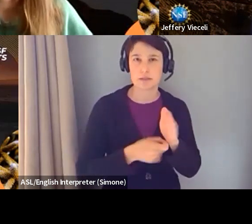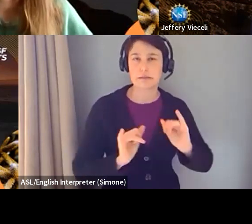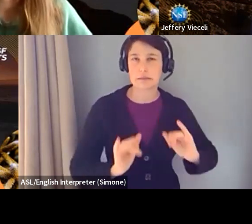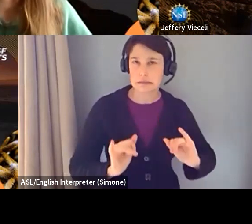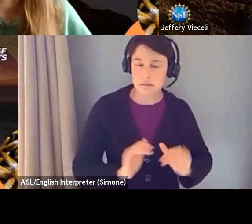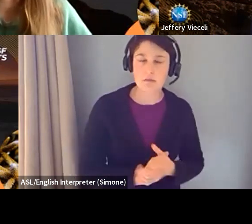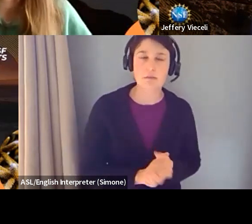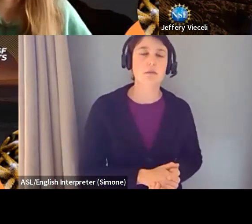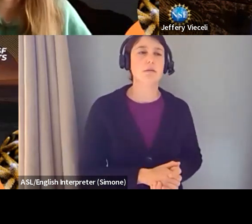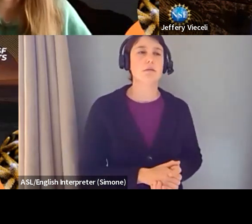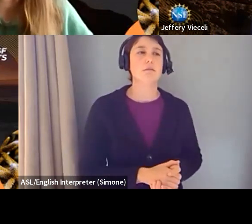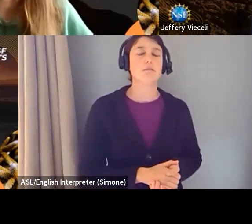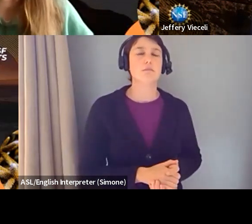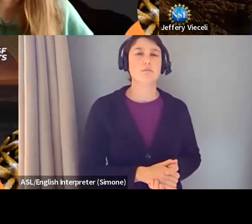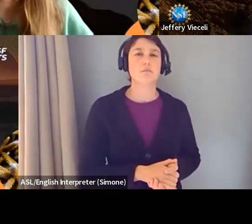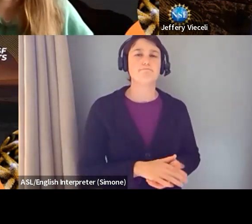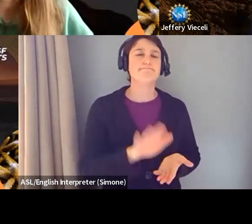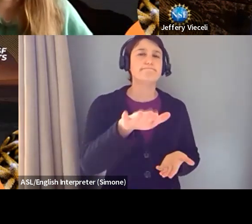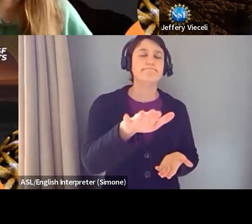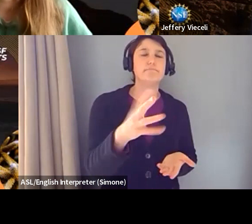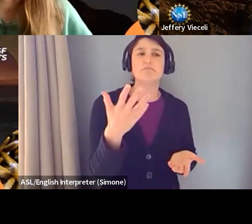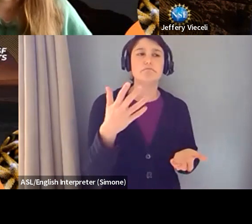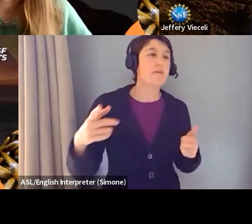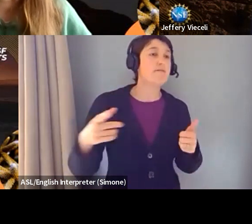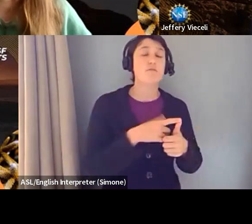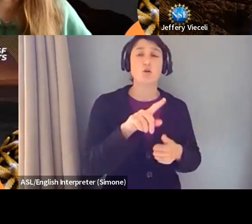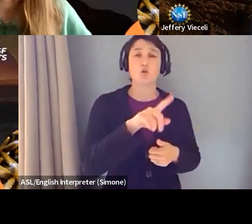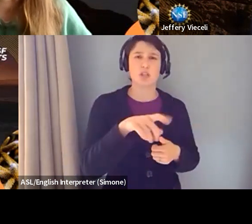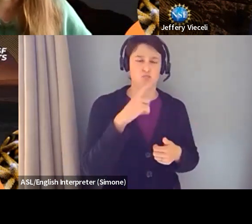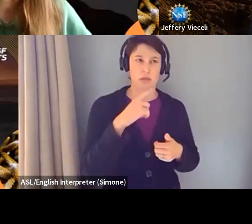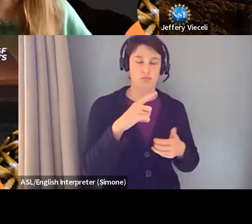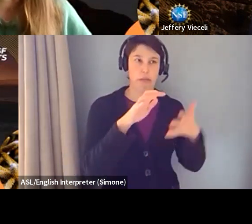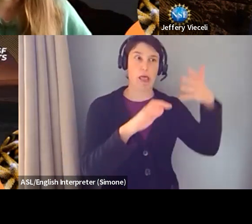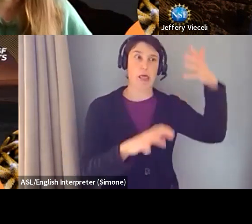So if -- so the first question is quite detailed, but it's basically saying